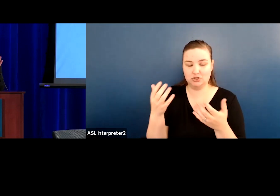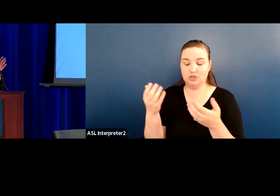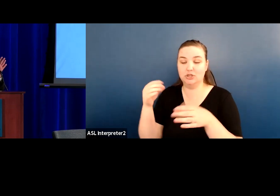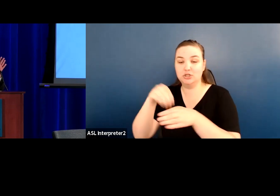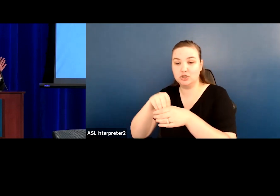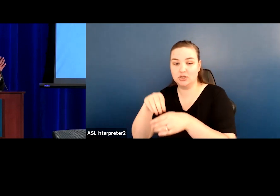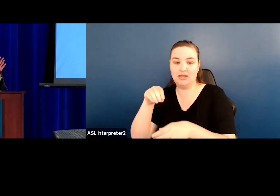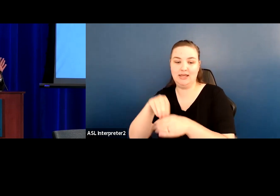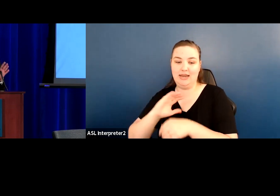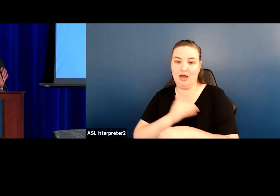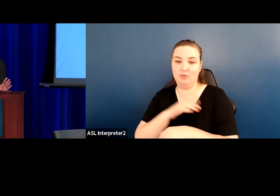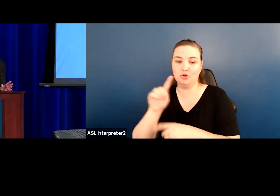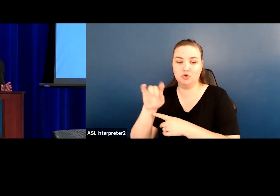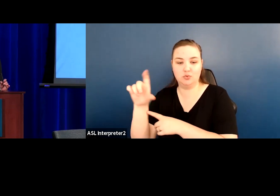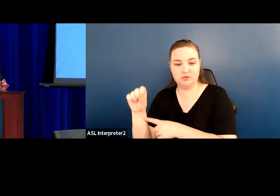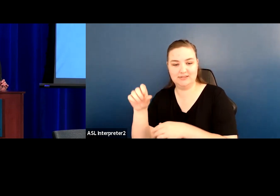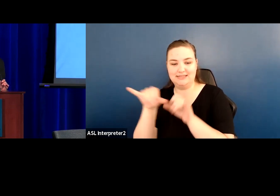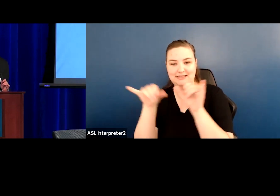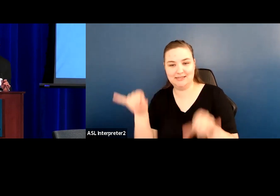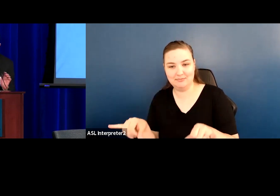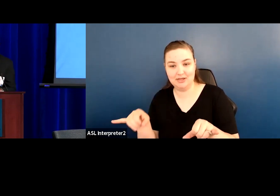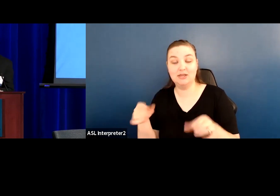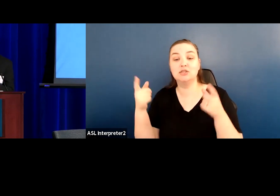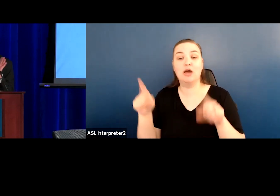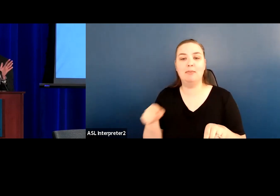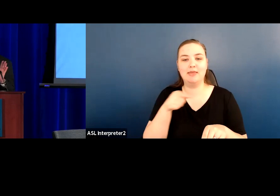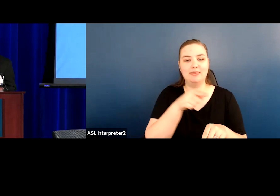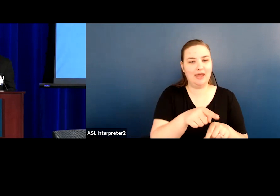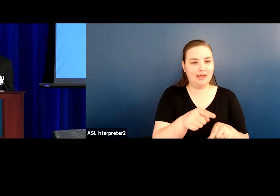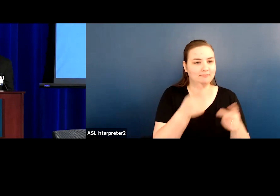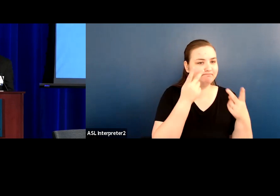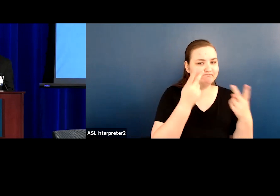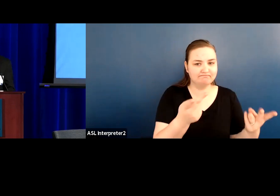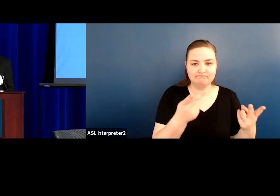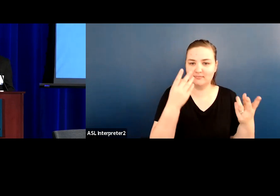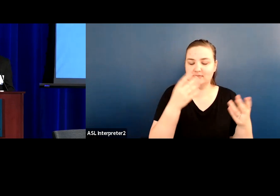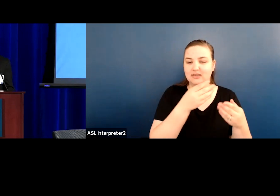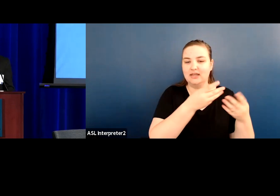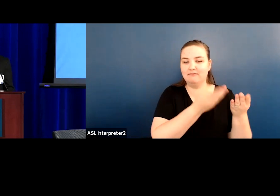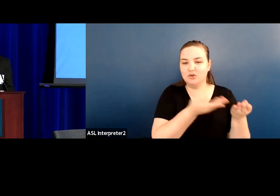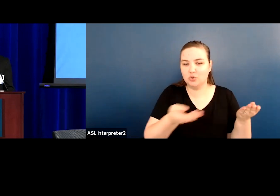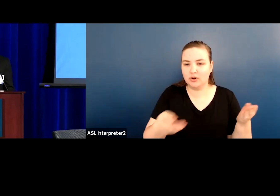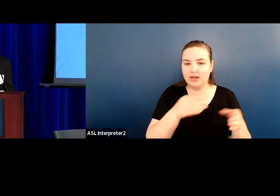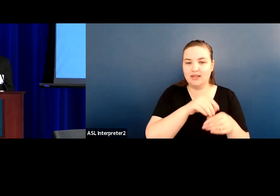So they take a snapshot of the inventory in the February/March timeframe. That will continue.